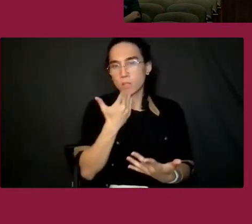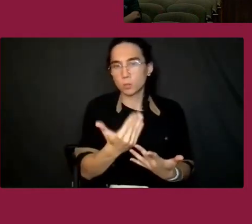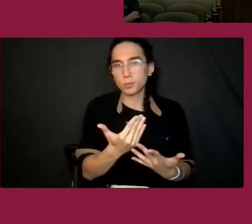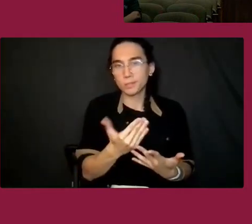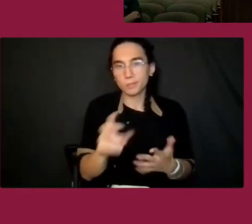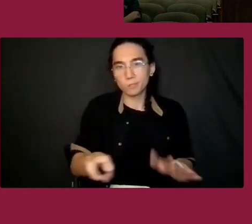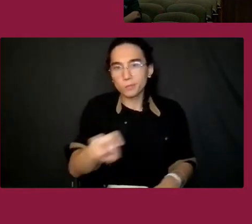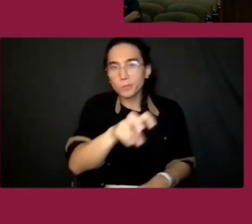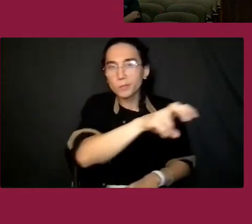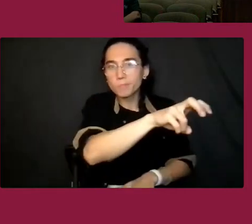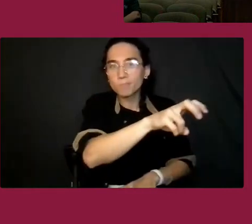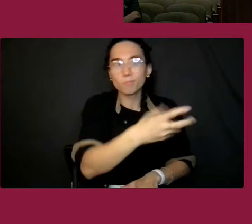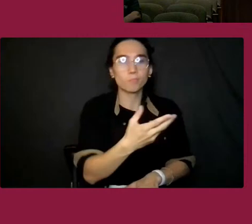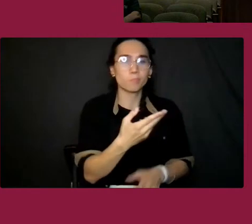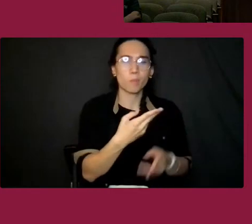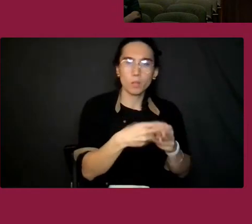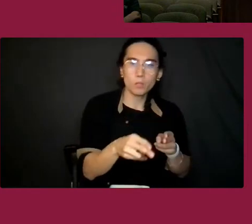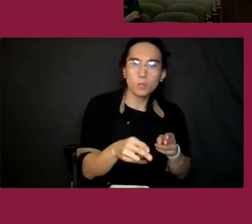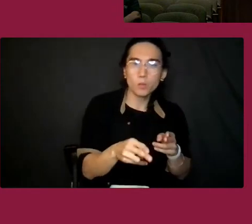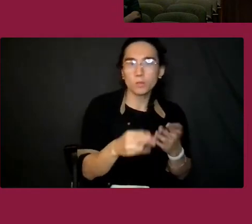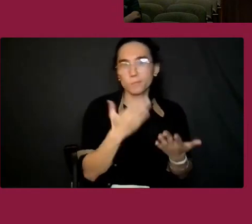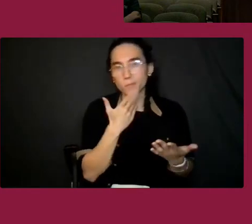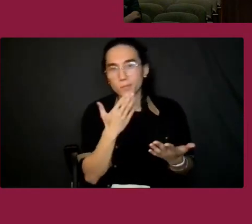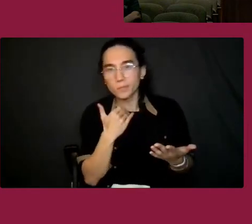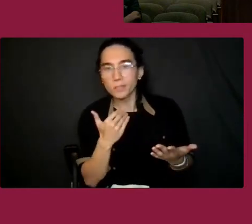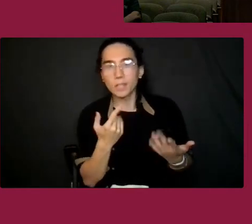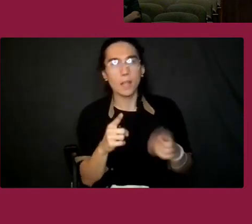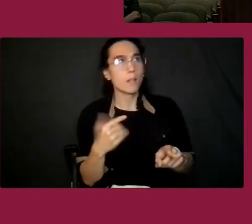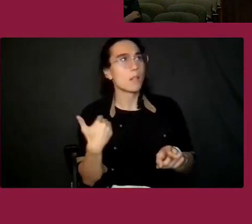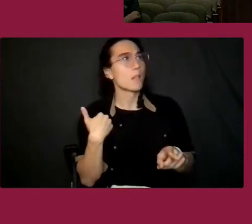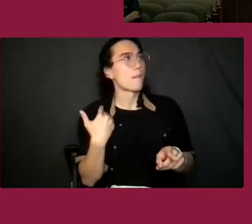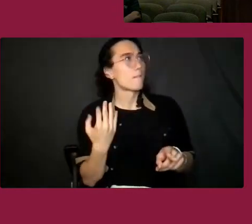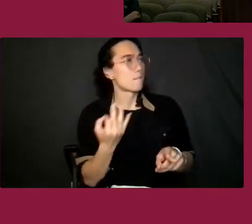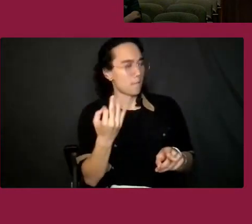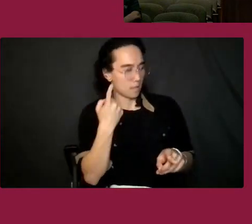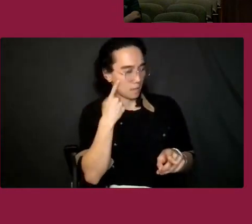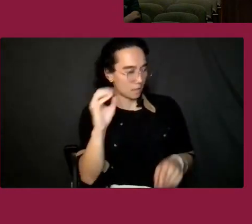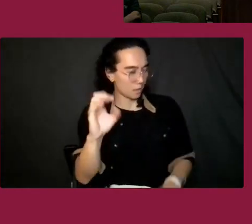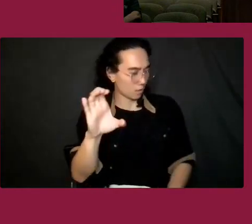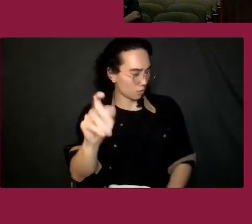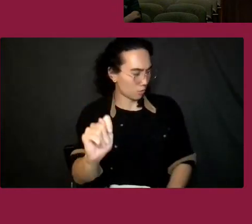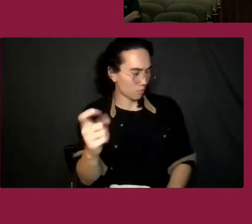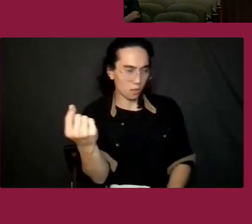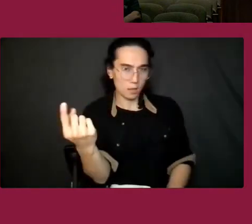very sweet. It happened on Friday, I believe, October 11th, I believe.